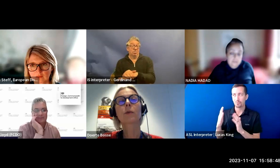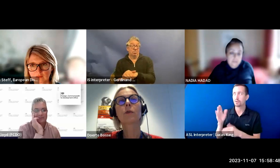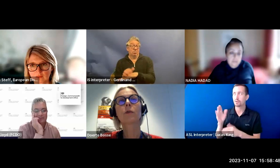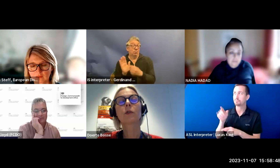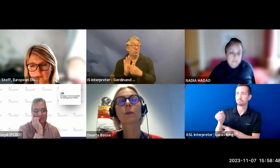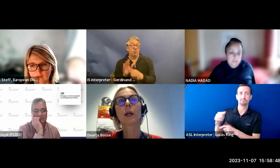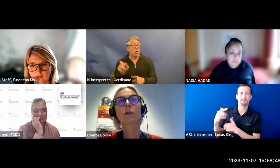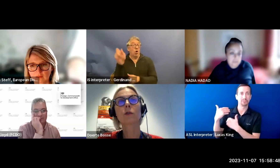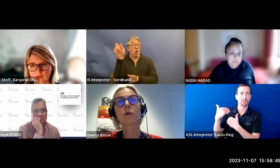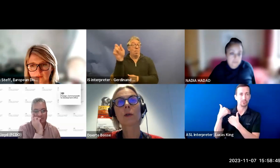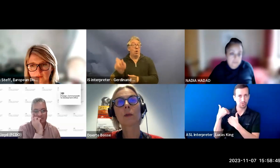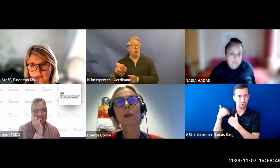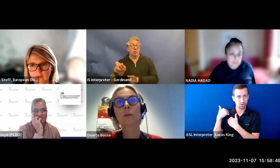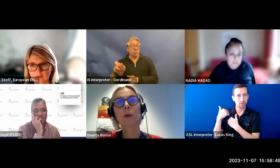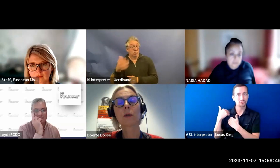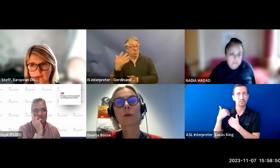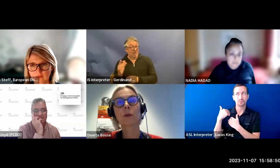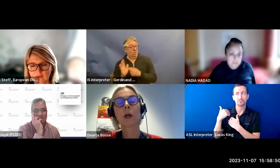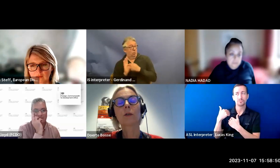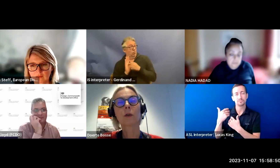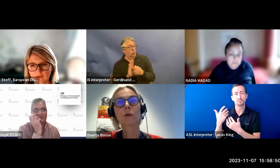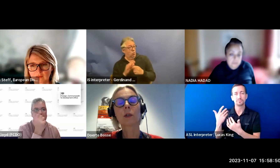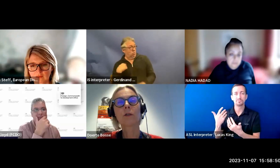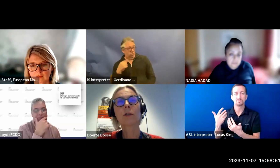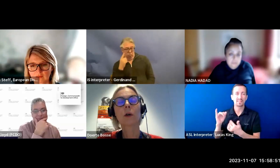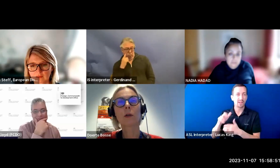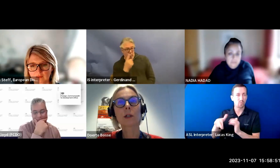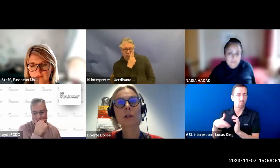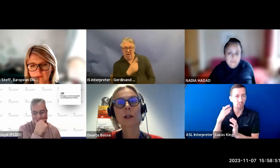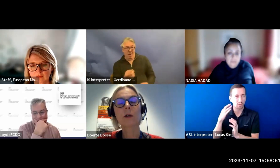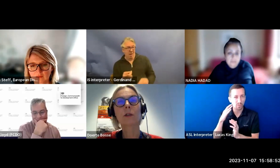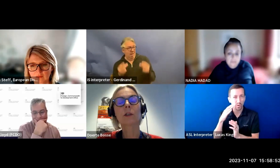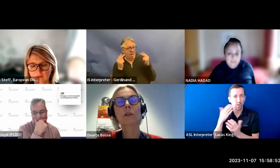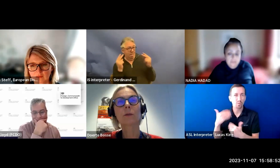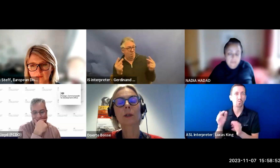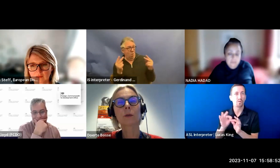This is proven to be very important, not to leave it only as a narrative,